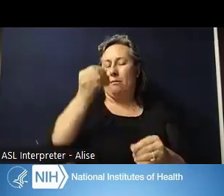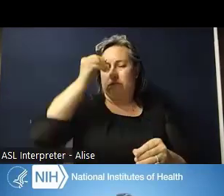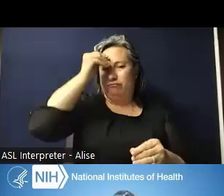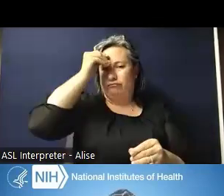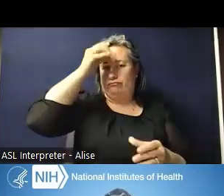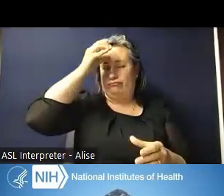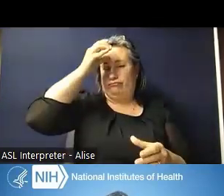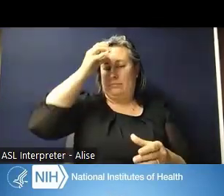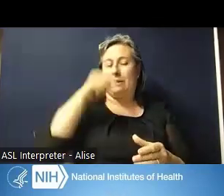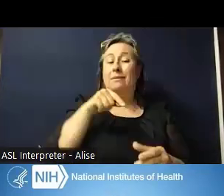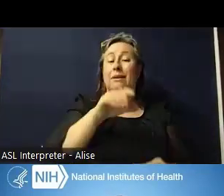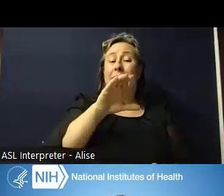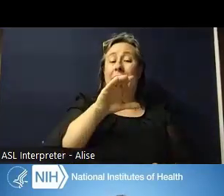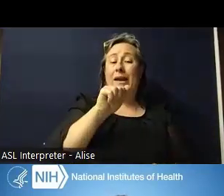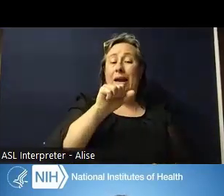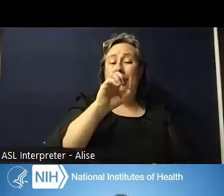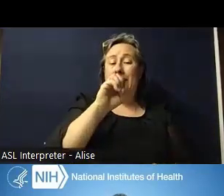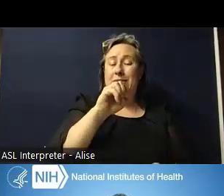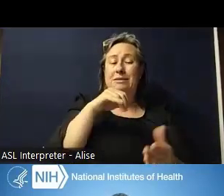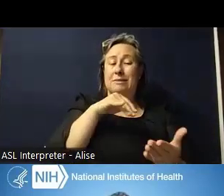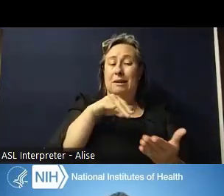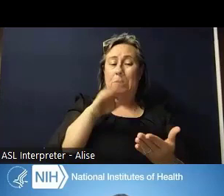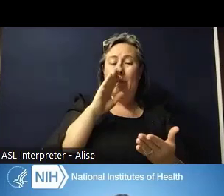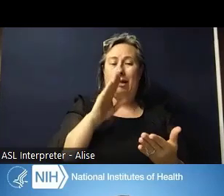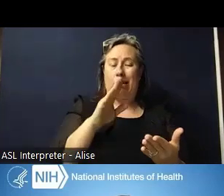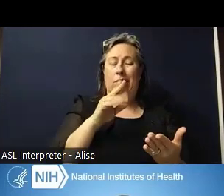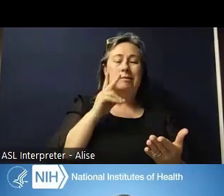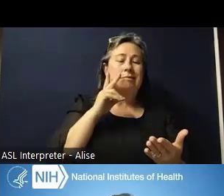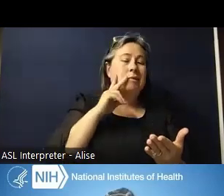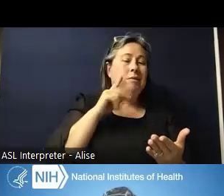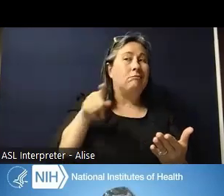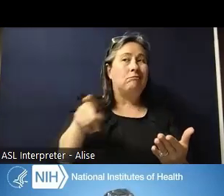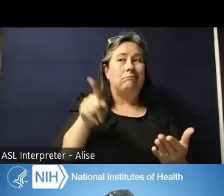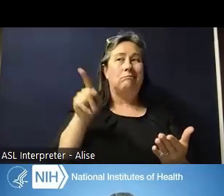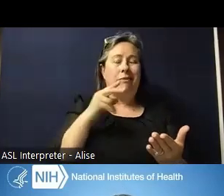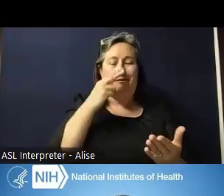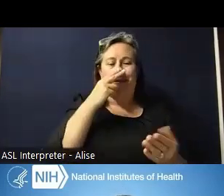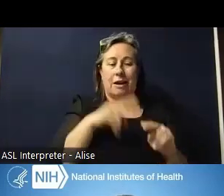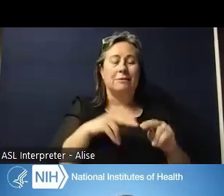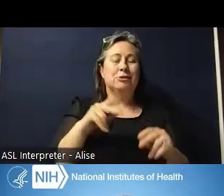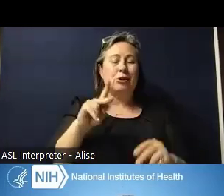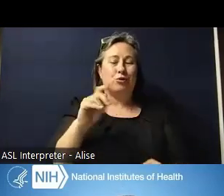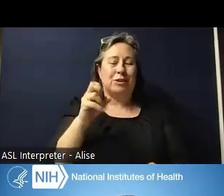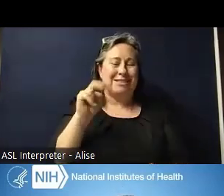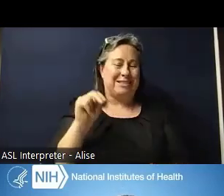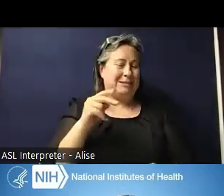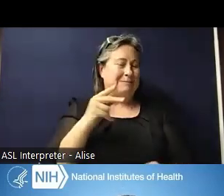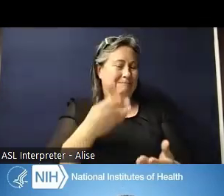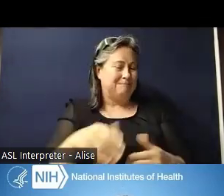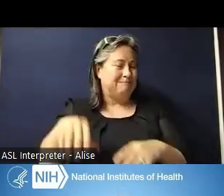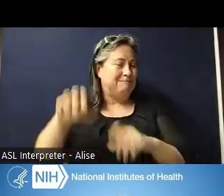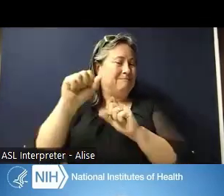are going to come up, and this will be fun. So, Kristin, take it away. Kristin Ta: All right. So we've got a couple questions,